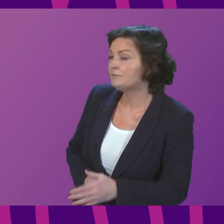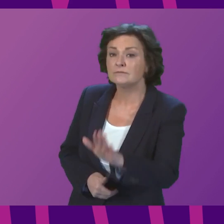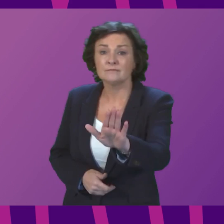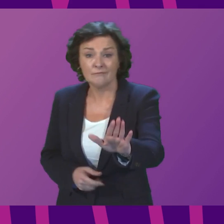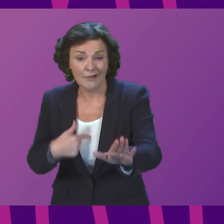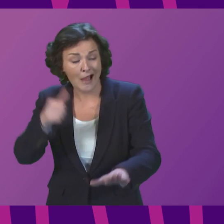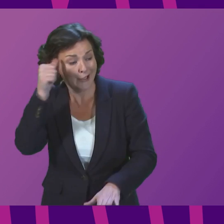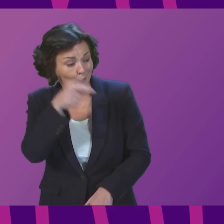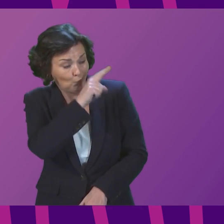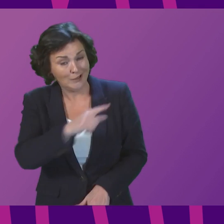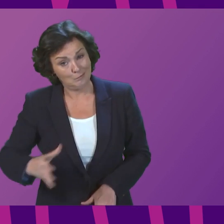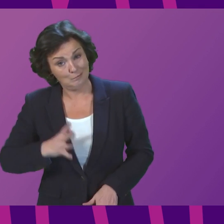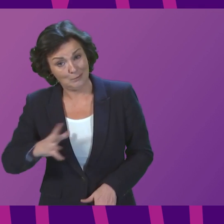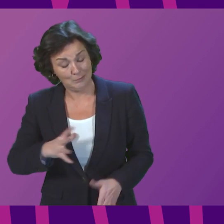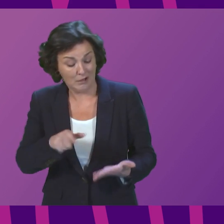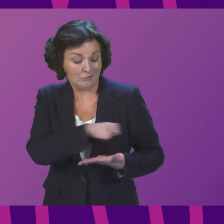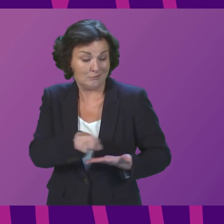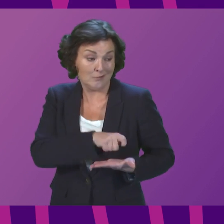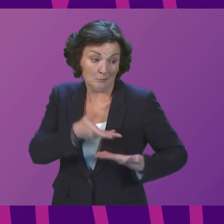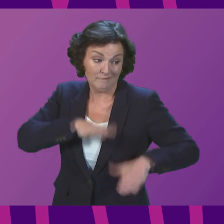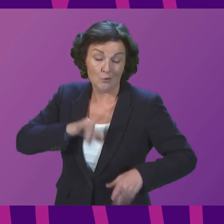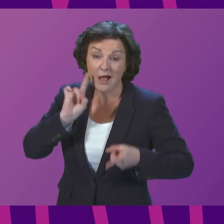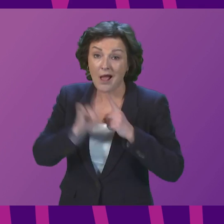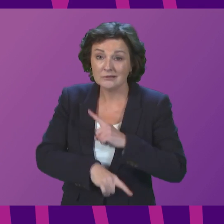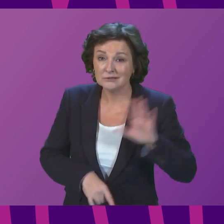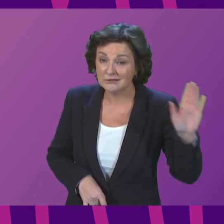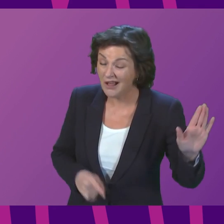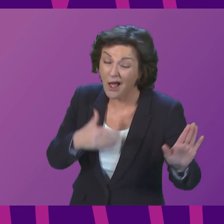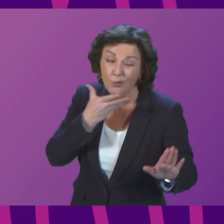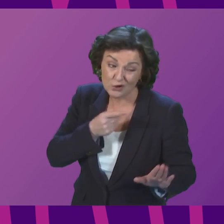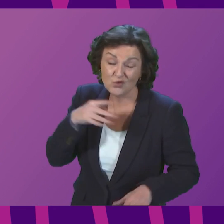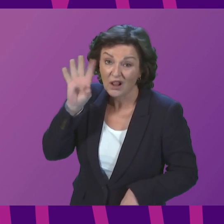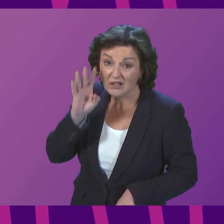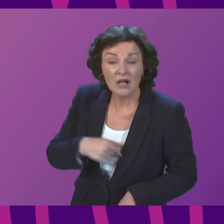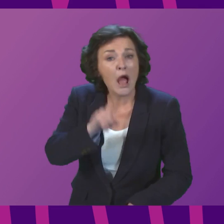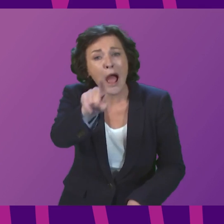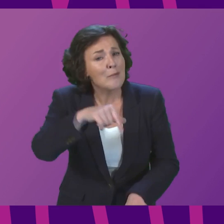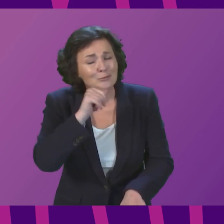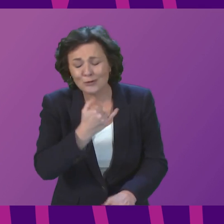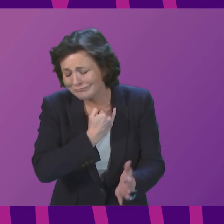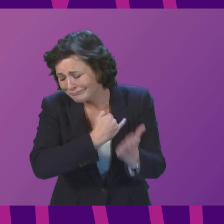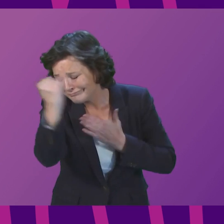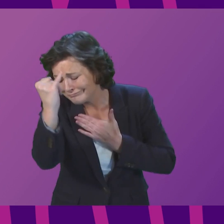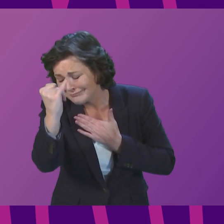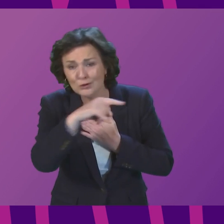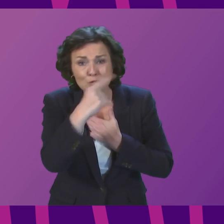have listened to my answers. I am not opposed to oil and gas companies making a contribution when their profits are rising.